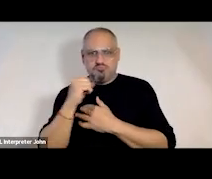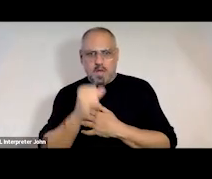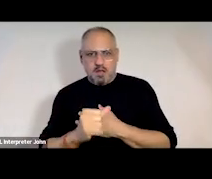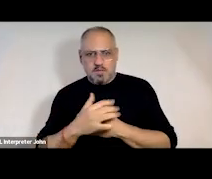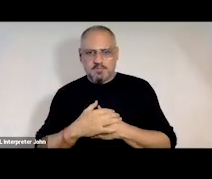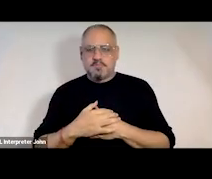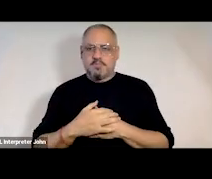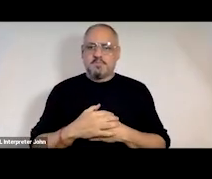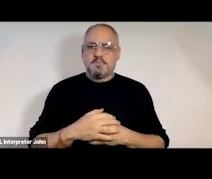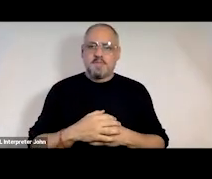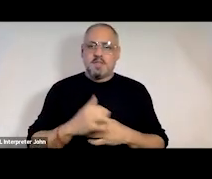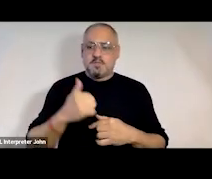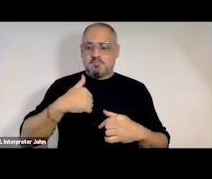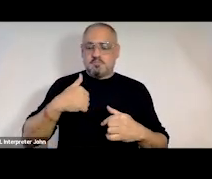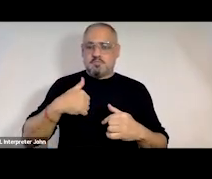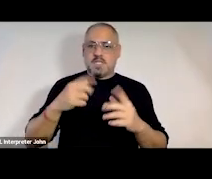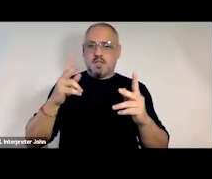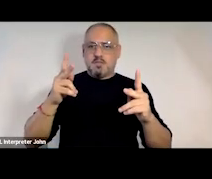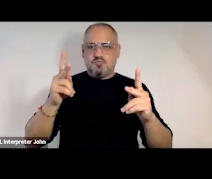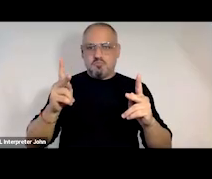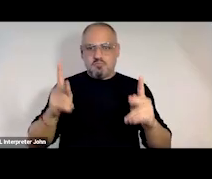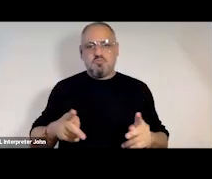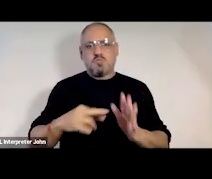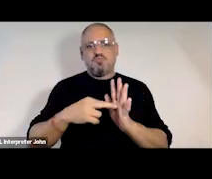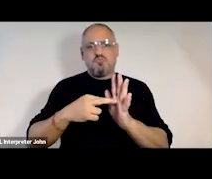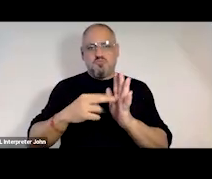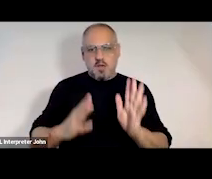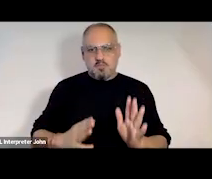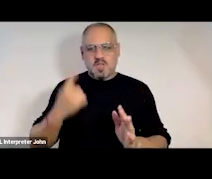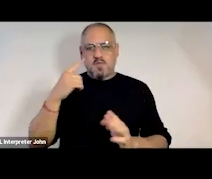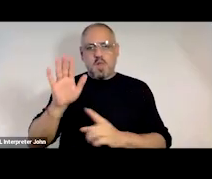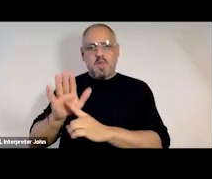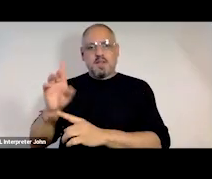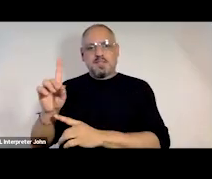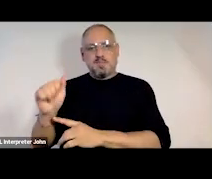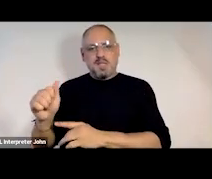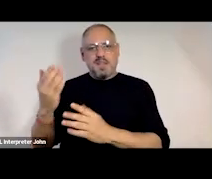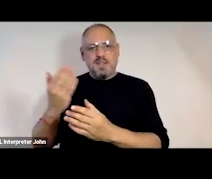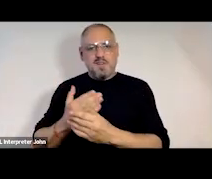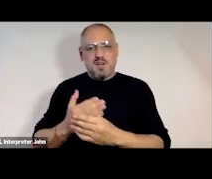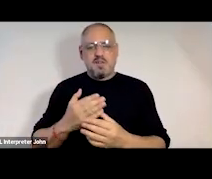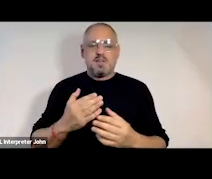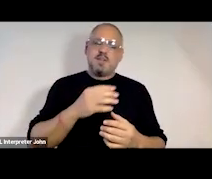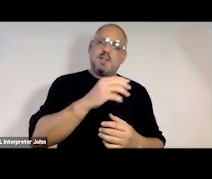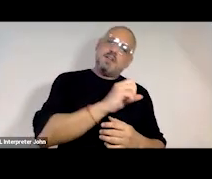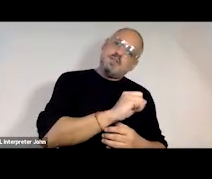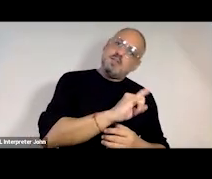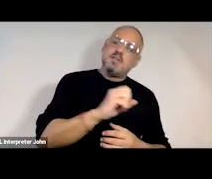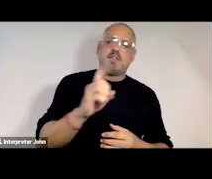and serving as a person's appointed representative for their disability claim, either SSI, or SSDI, or both.